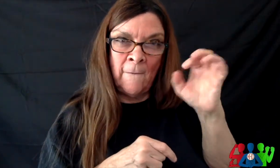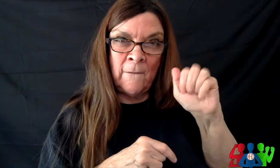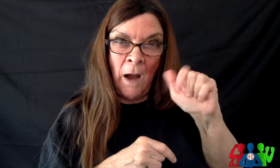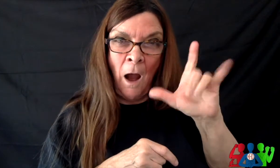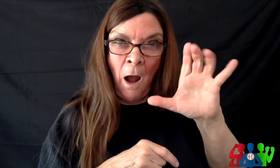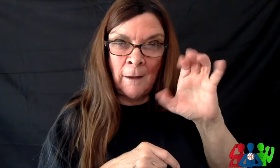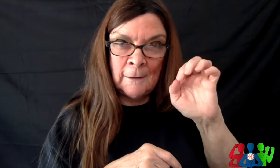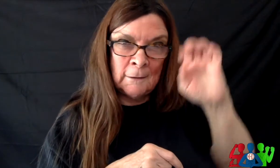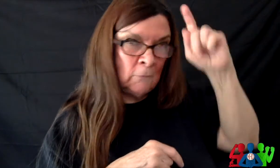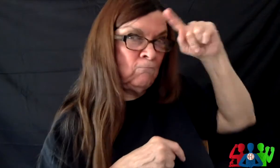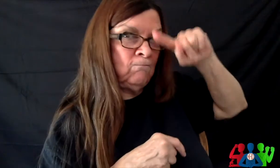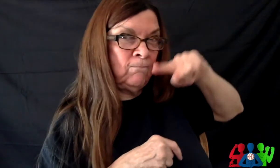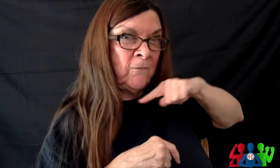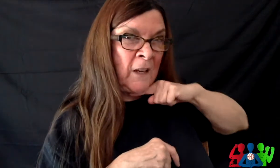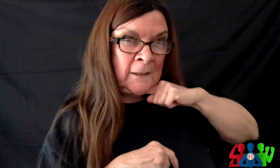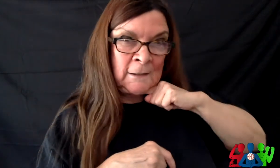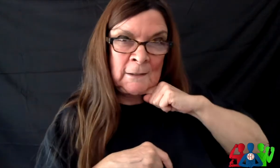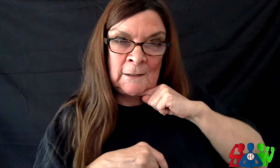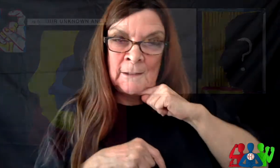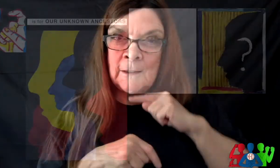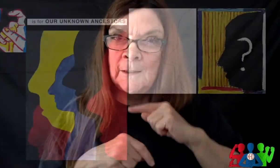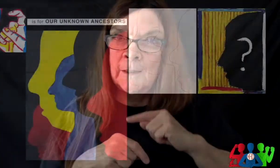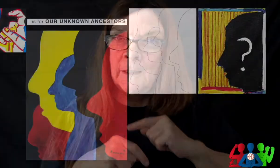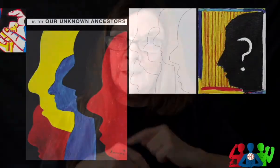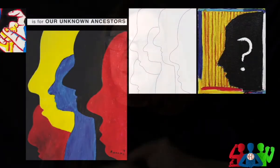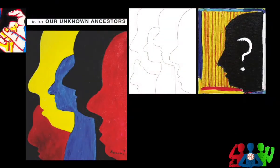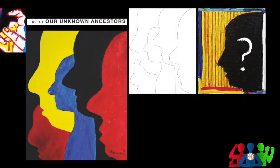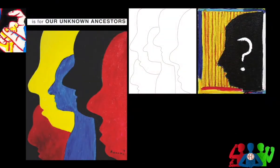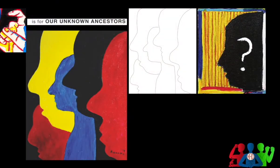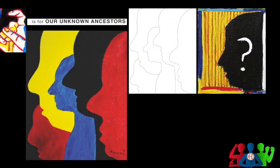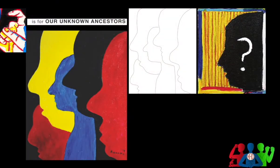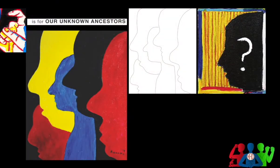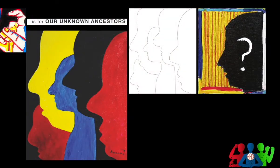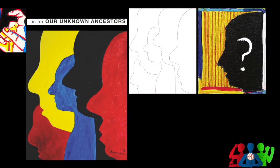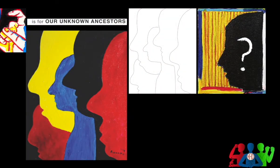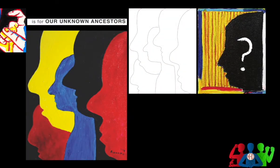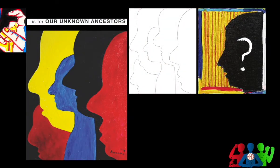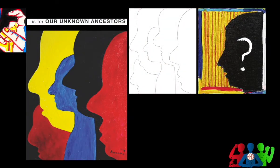unknowns. So that's where I ended up starting from this idea